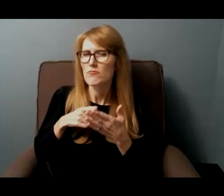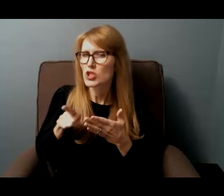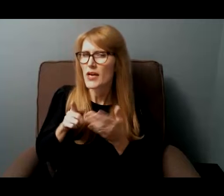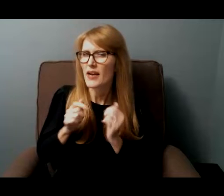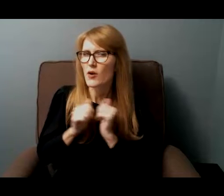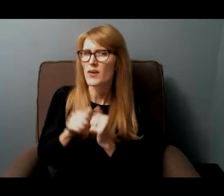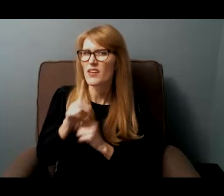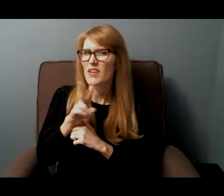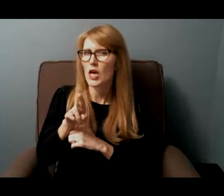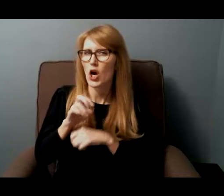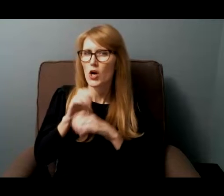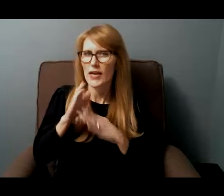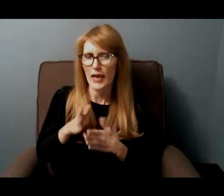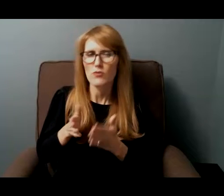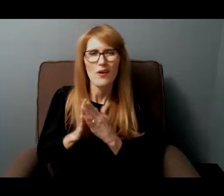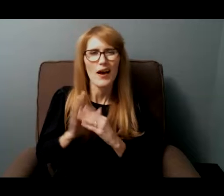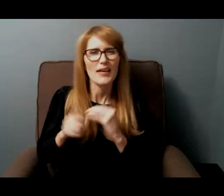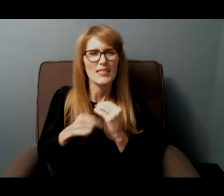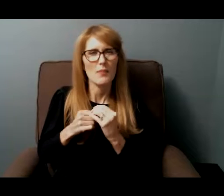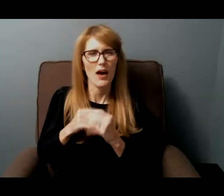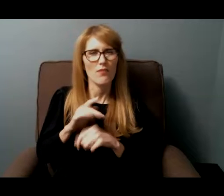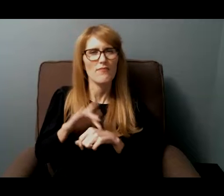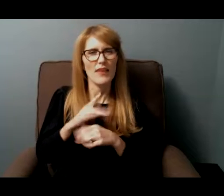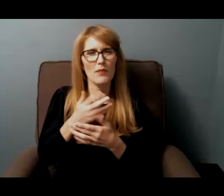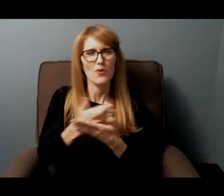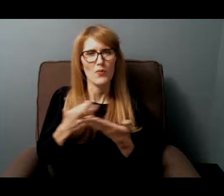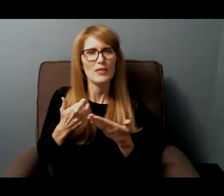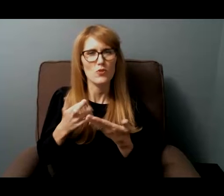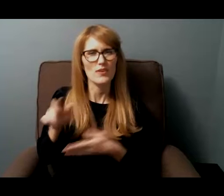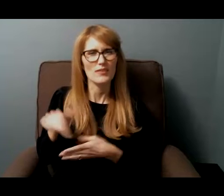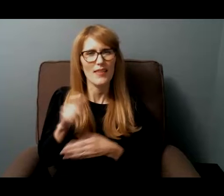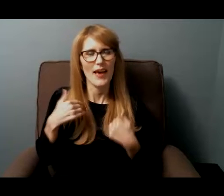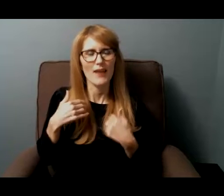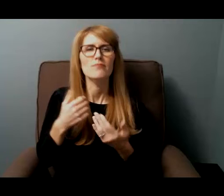the resources that they have available to support with benefits counseling services.